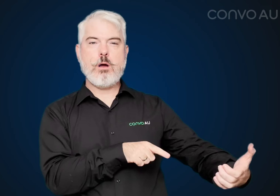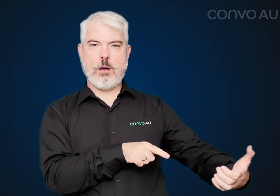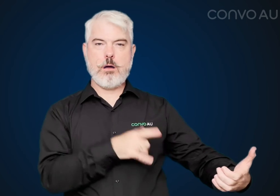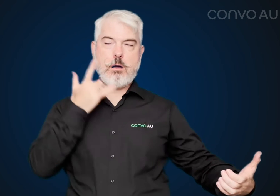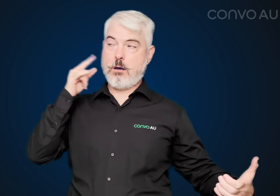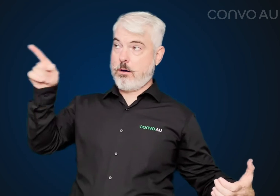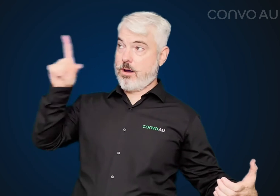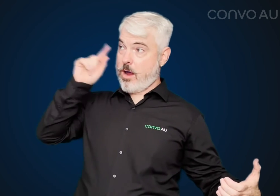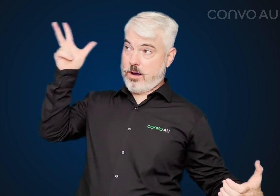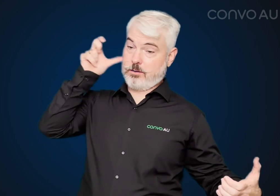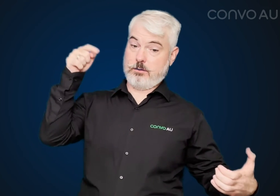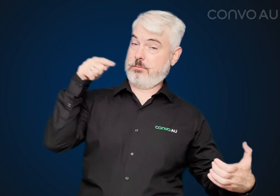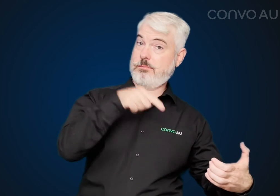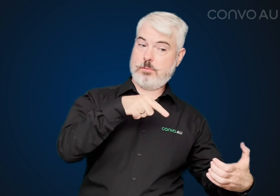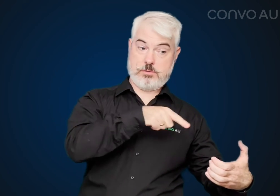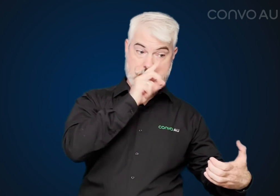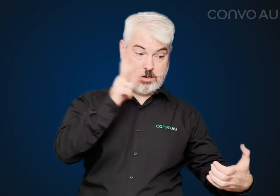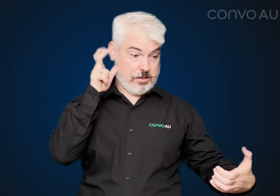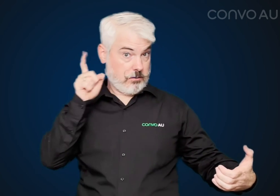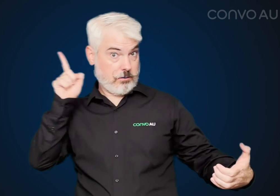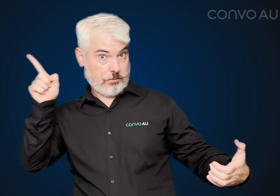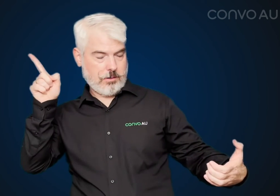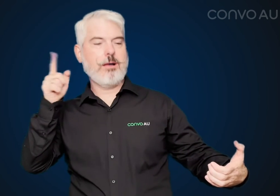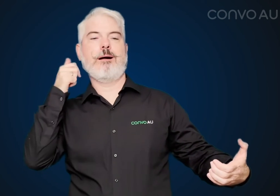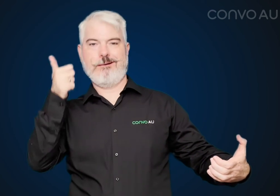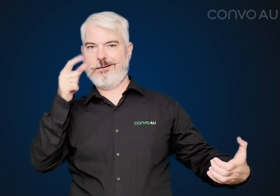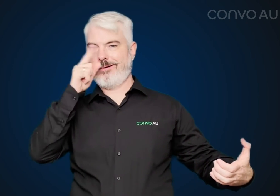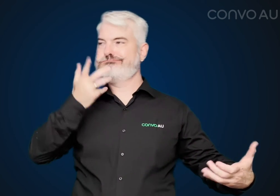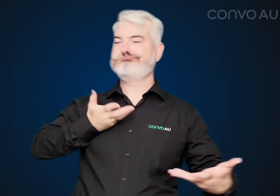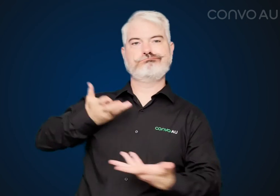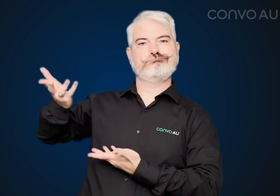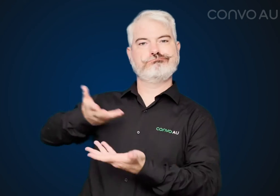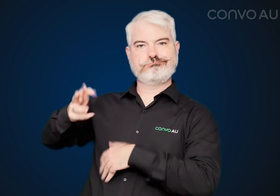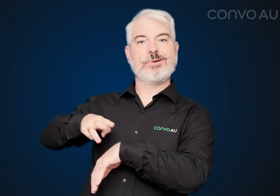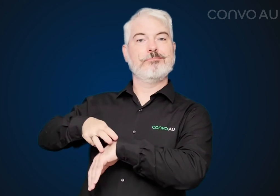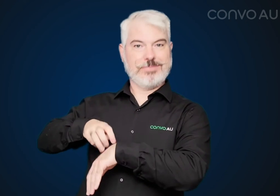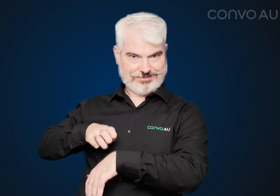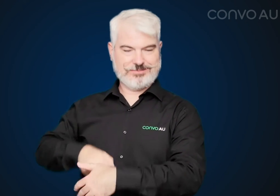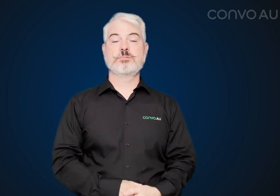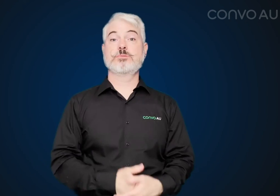and check to see if the police officer can hear the Video Interpreter, and vice versa. You can then talk with the police through our Video Interpreter.